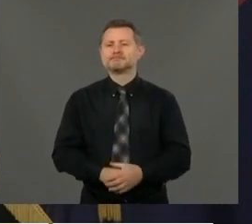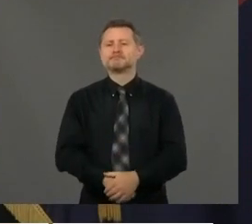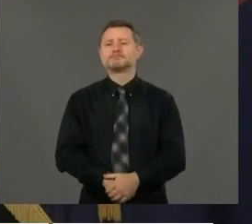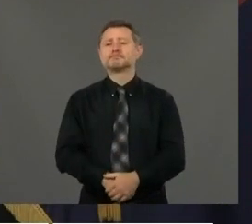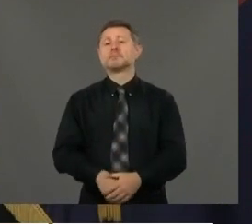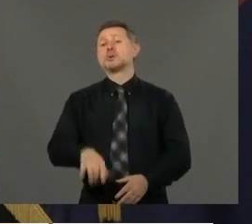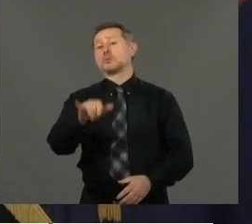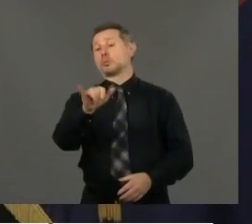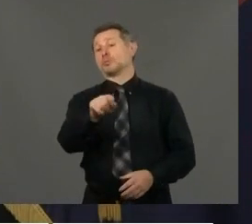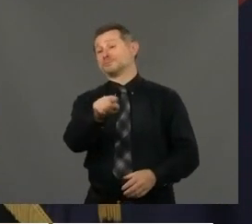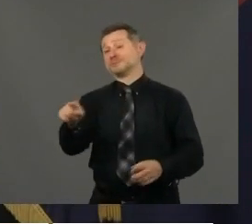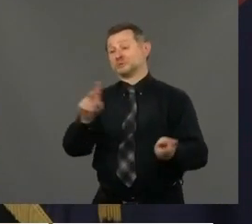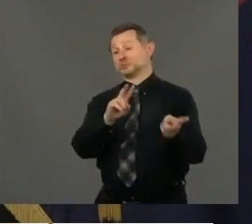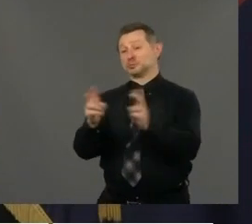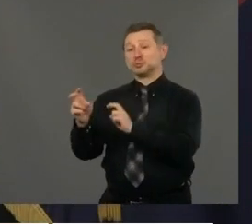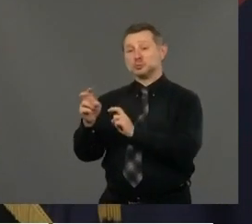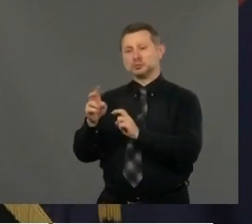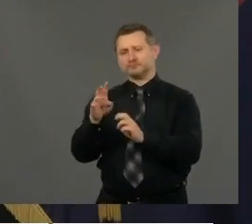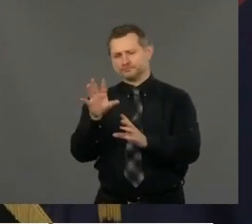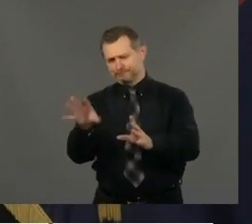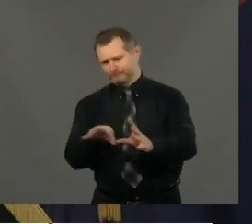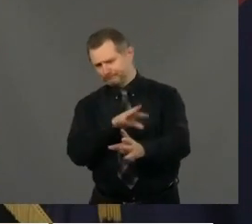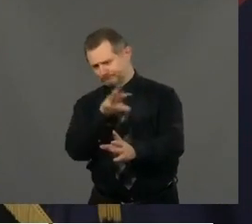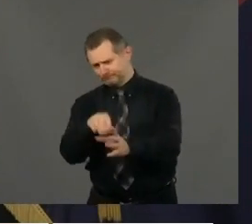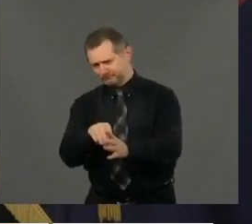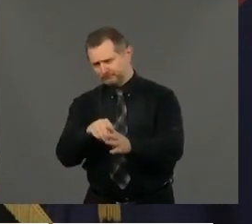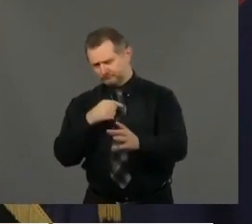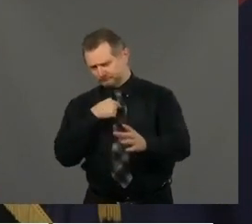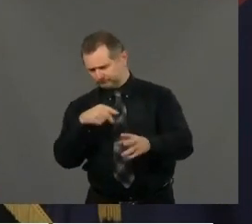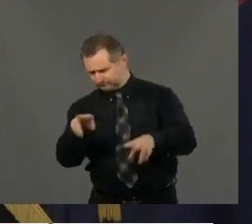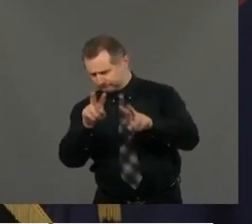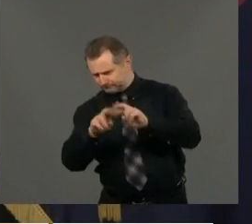BUT I THINK YOU RAISED A GOOD POINT LAST WEEK, I THINK THERE ARE A NUMBER OF CONTRIBUTING